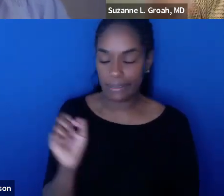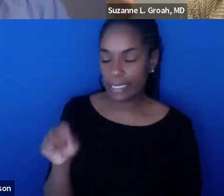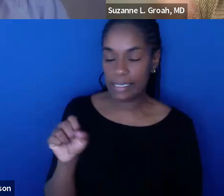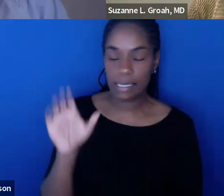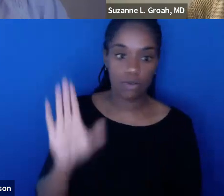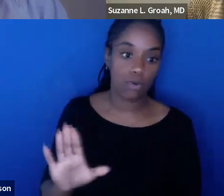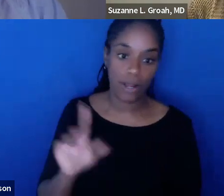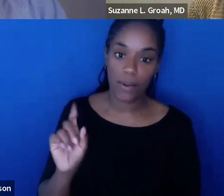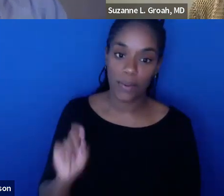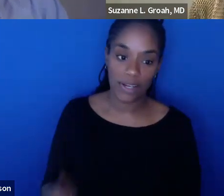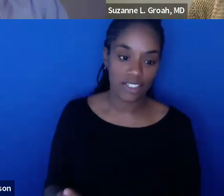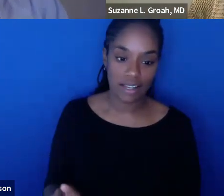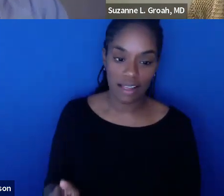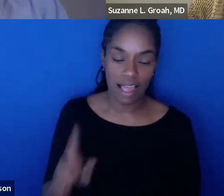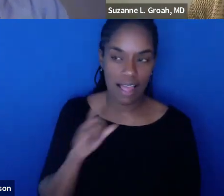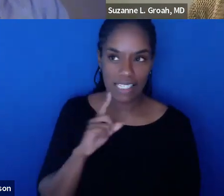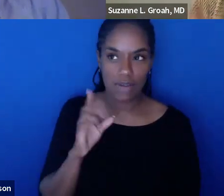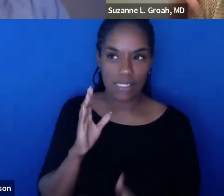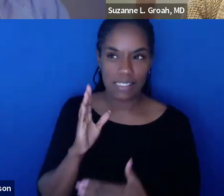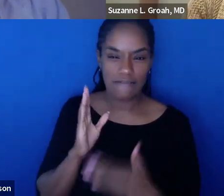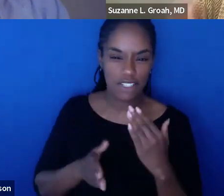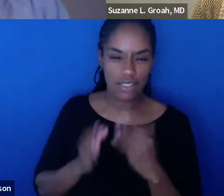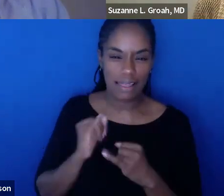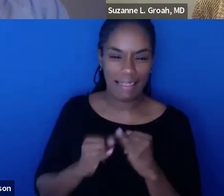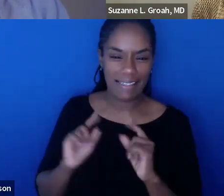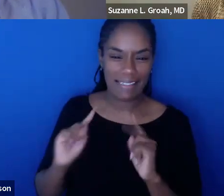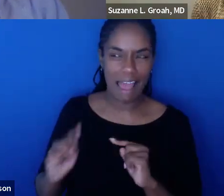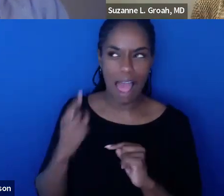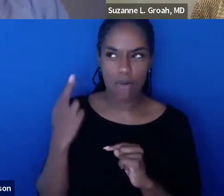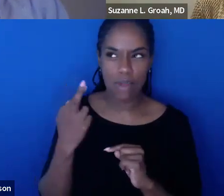As I was finishing that last answer, I was realizing that I left out an important piece.